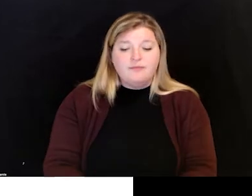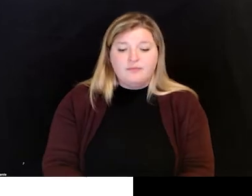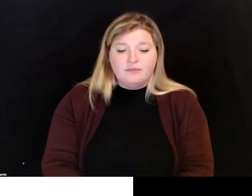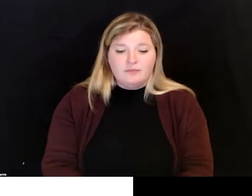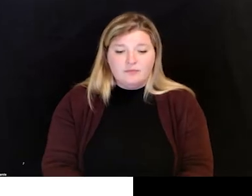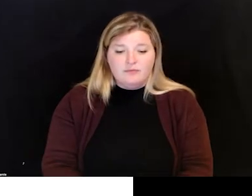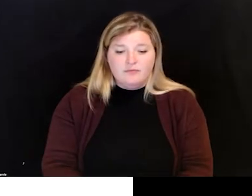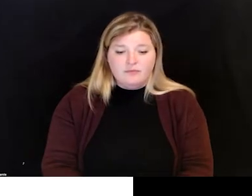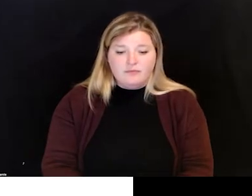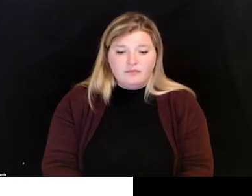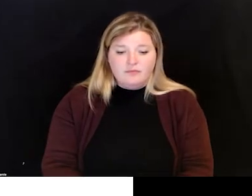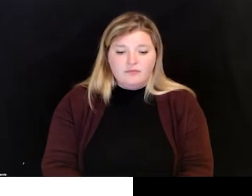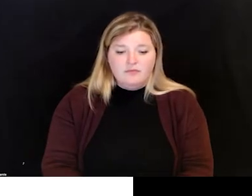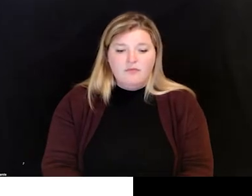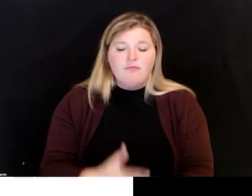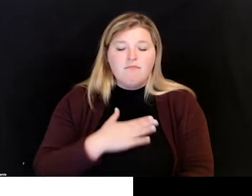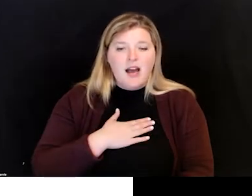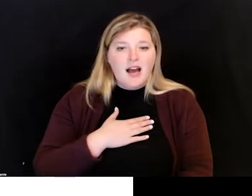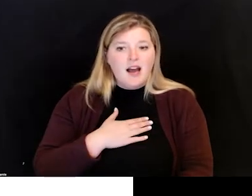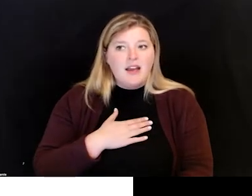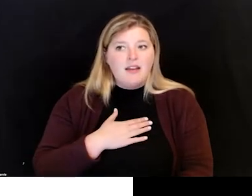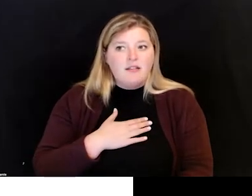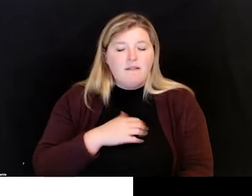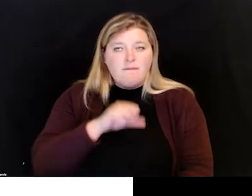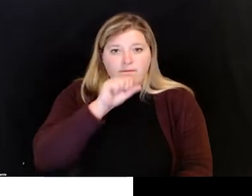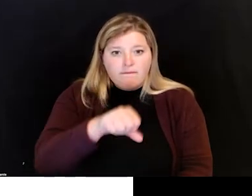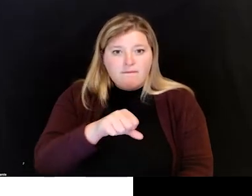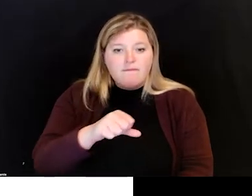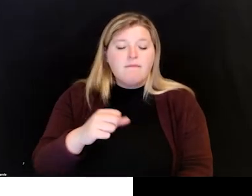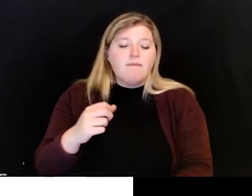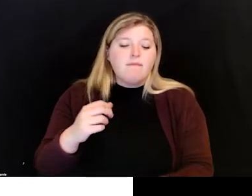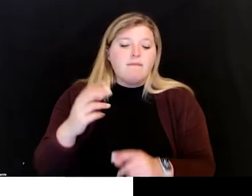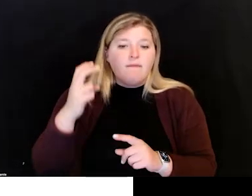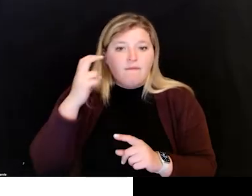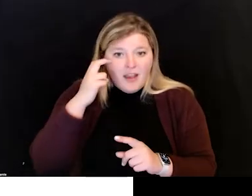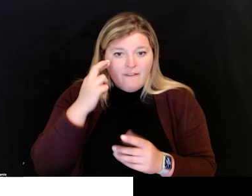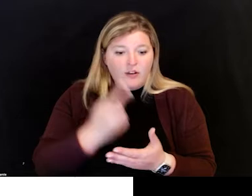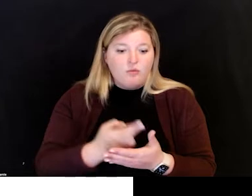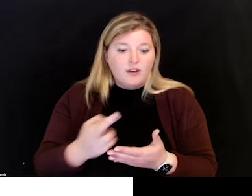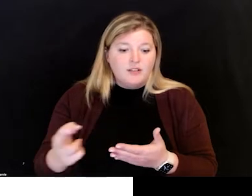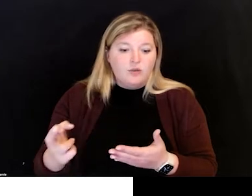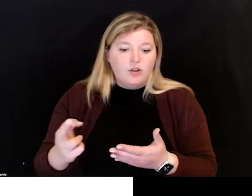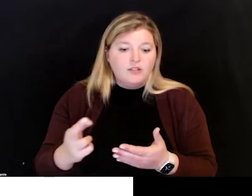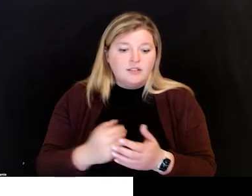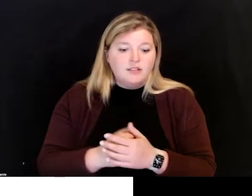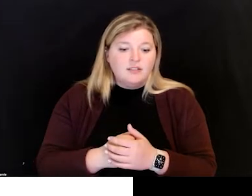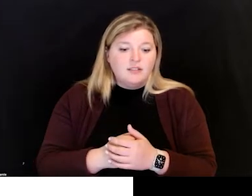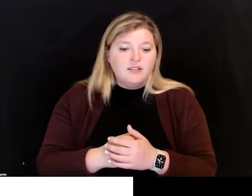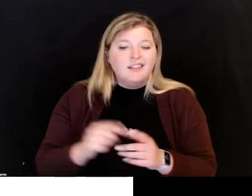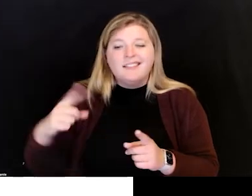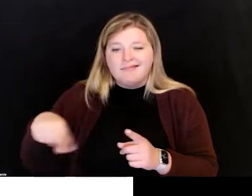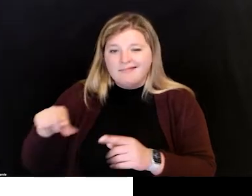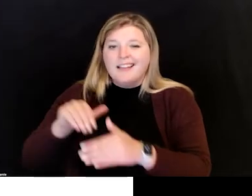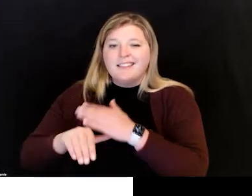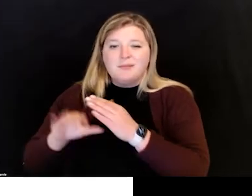So my favorite, absolute favorite resource is accessibility coordinator. These people are very, very knowledgeable.